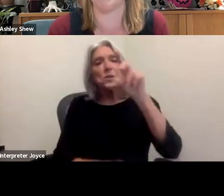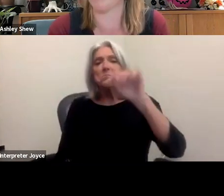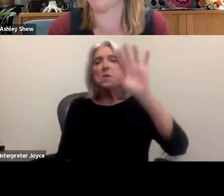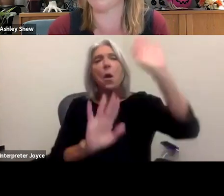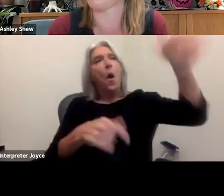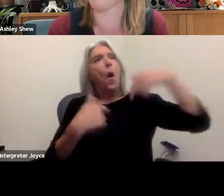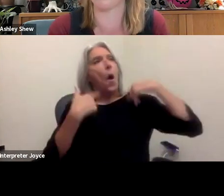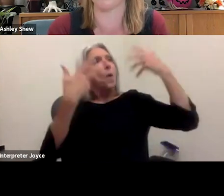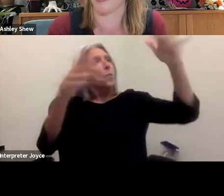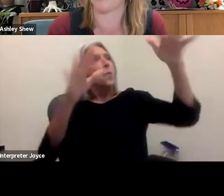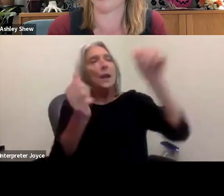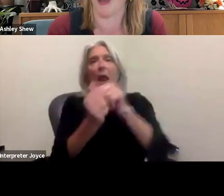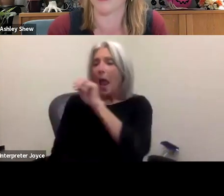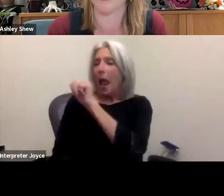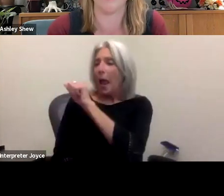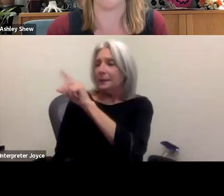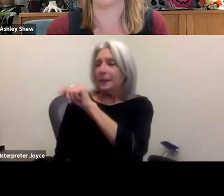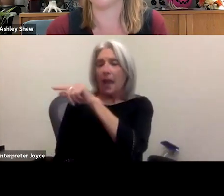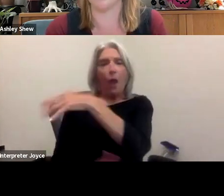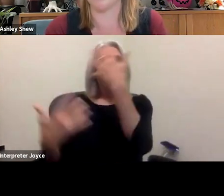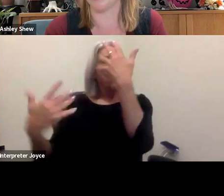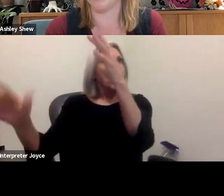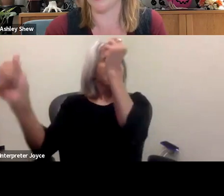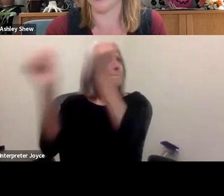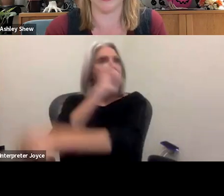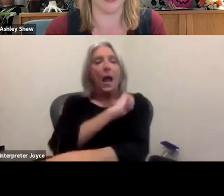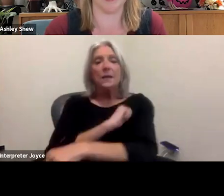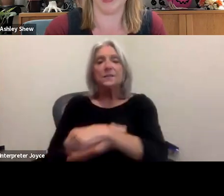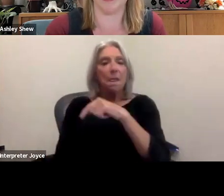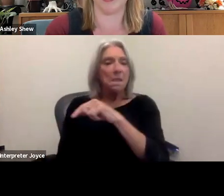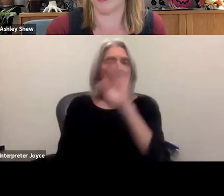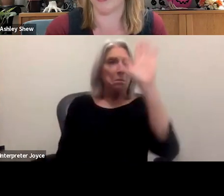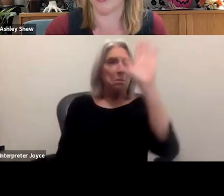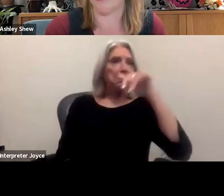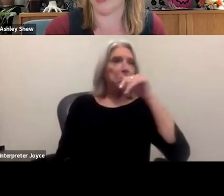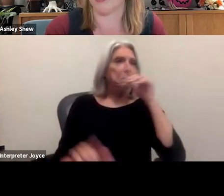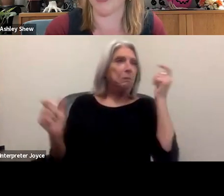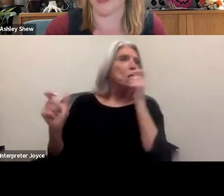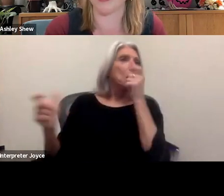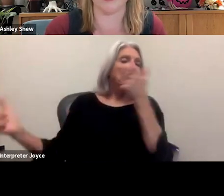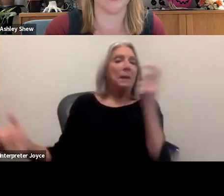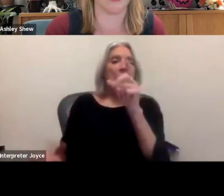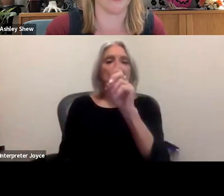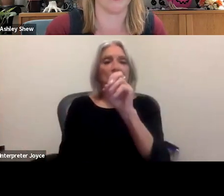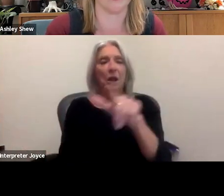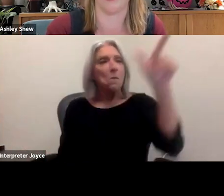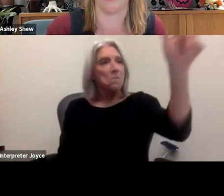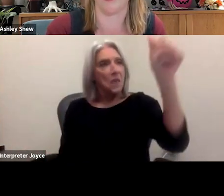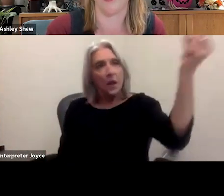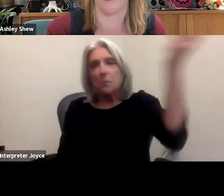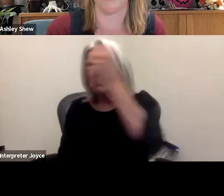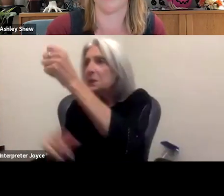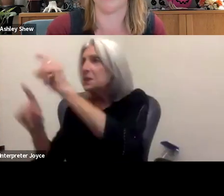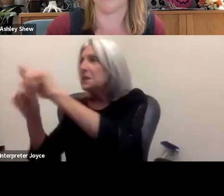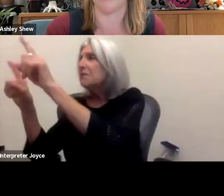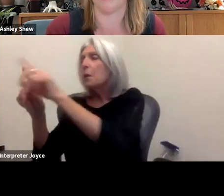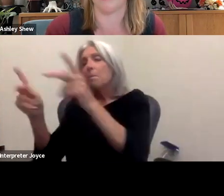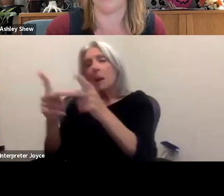the Americans with Disabilities Act was passed, this is not a big deal. Disabled people can be in these spaces.